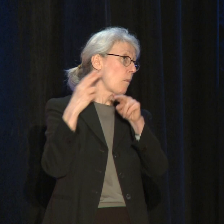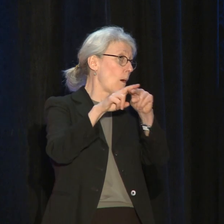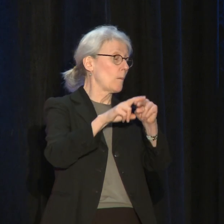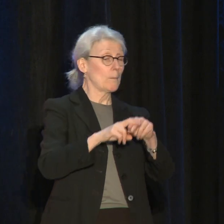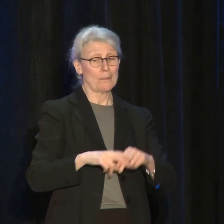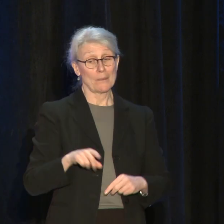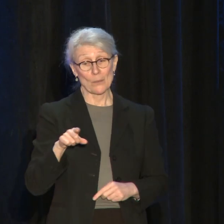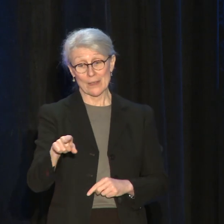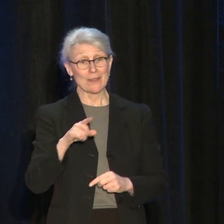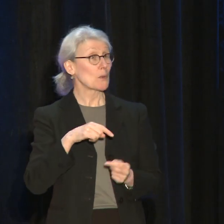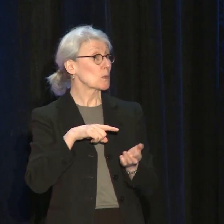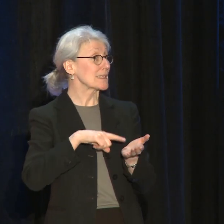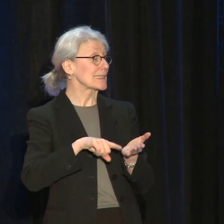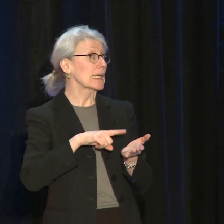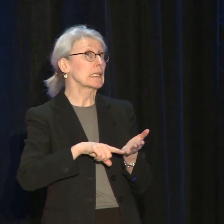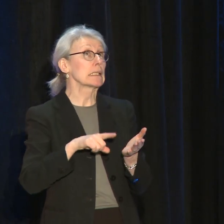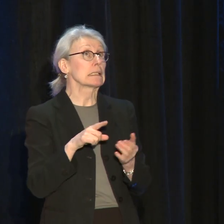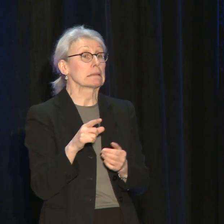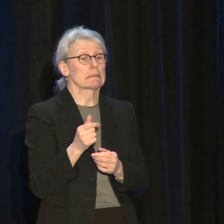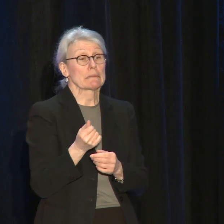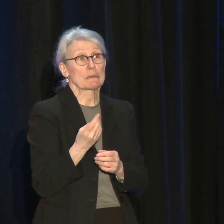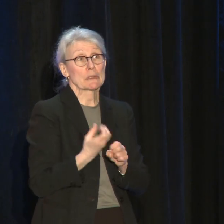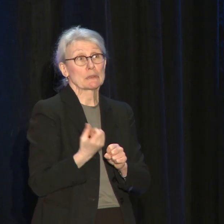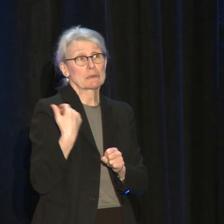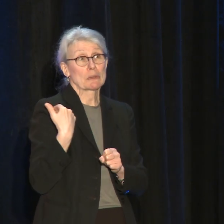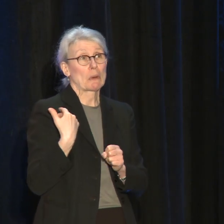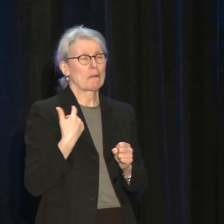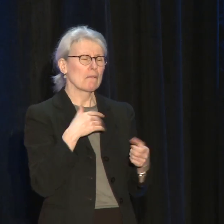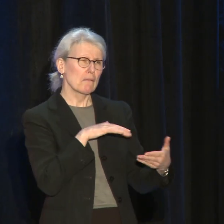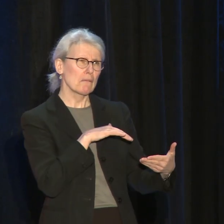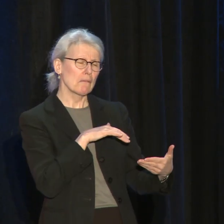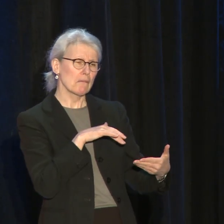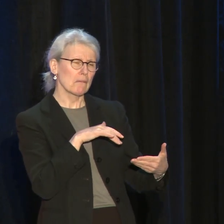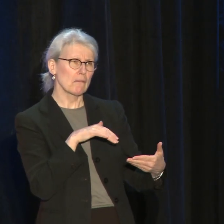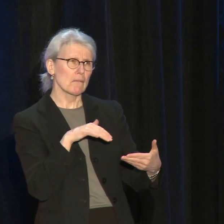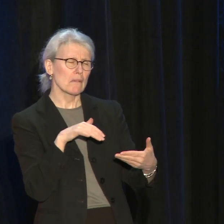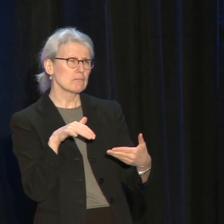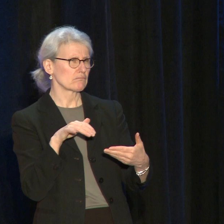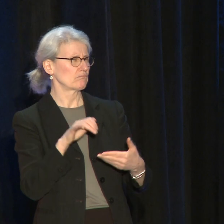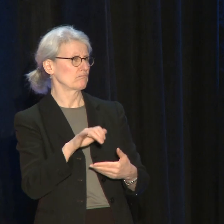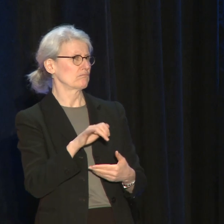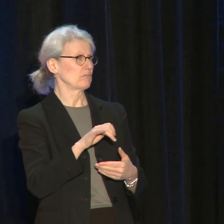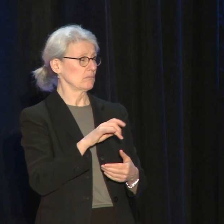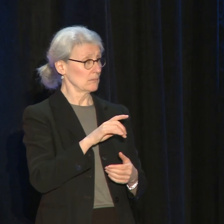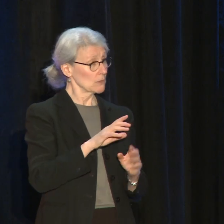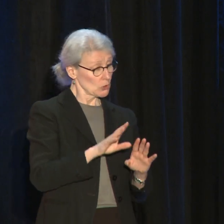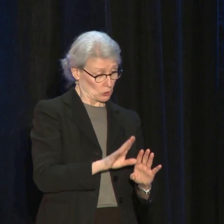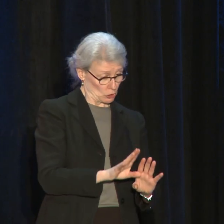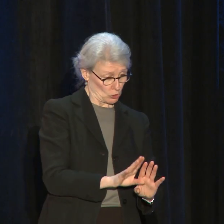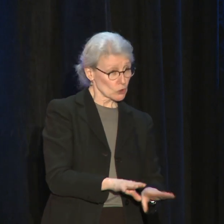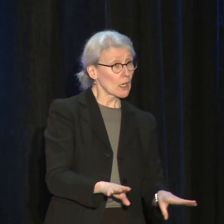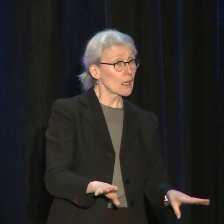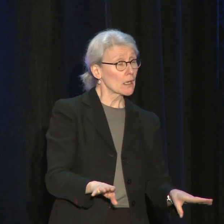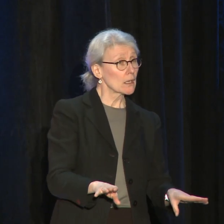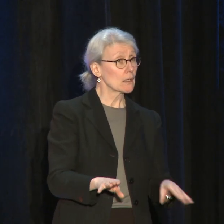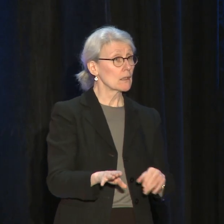until the last few years, looking at what is the chances that a child will be investigated